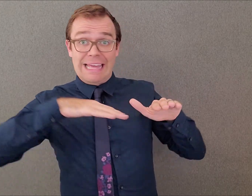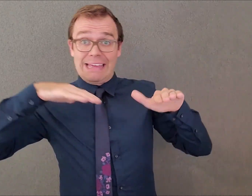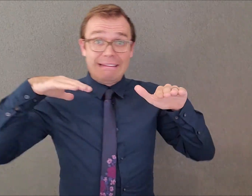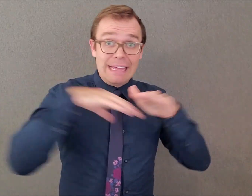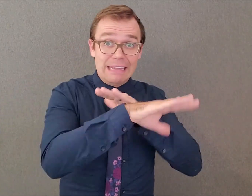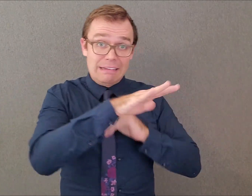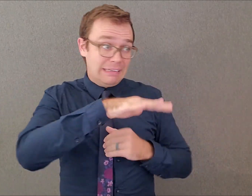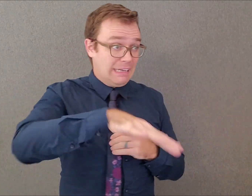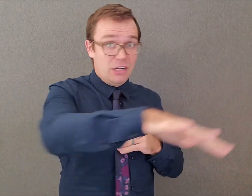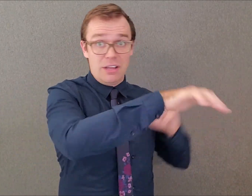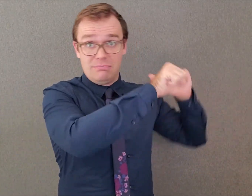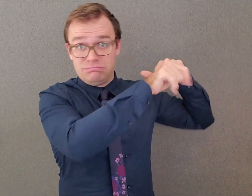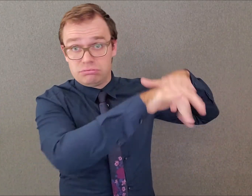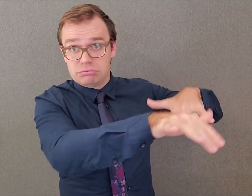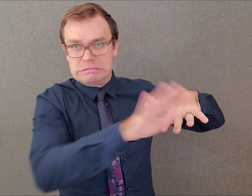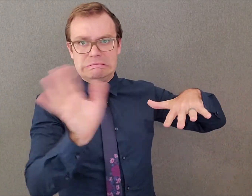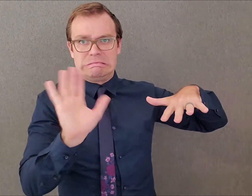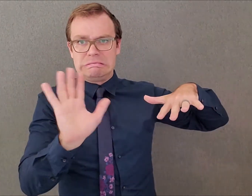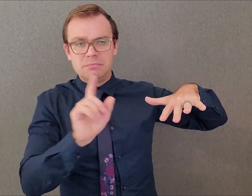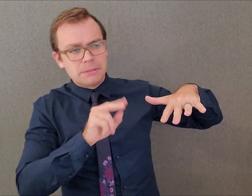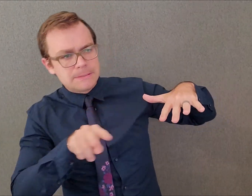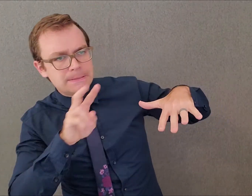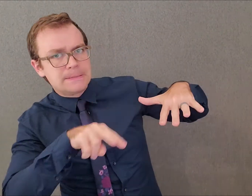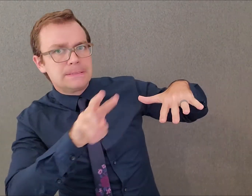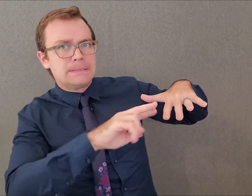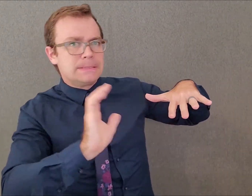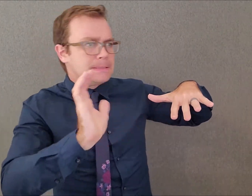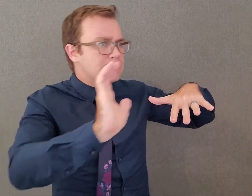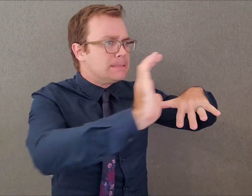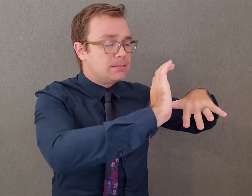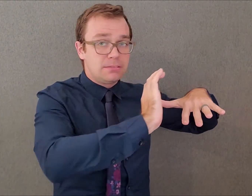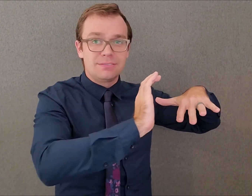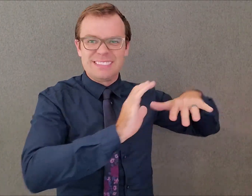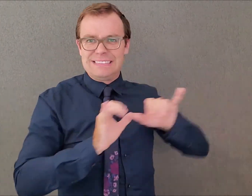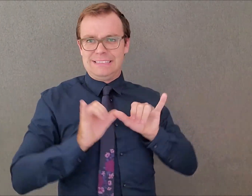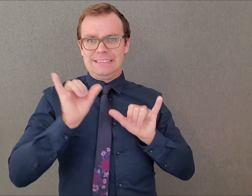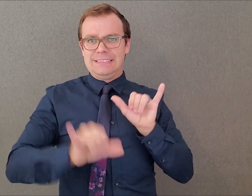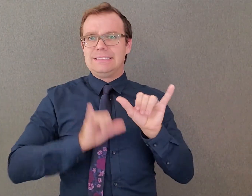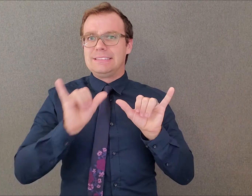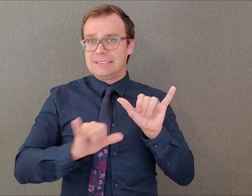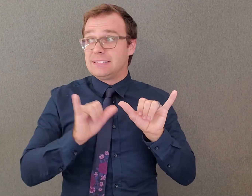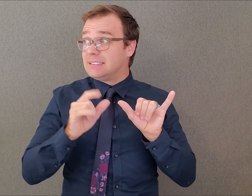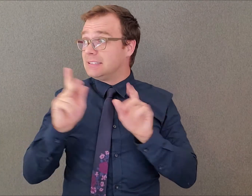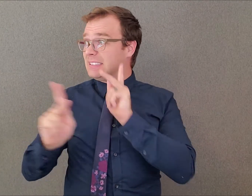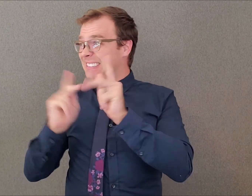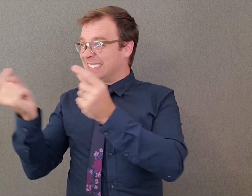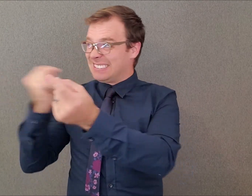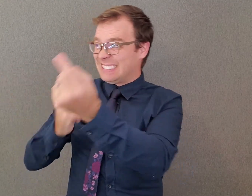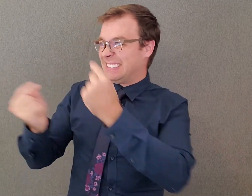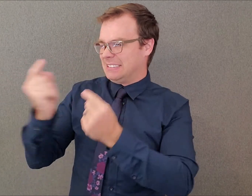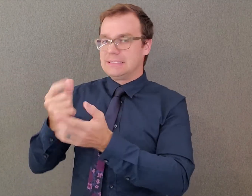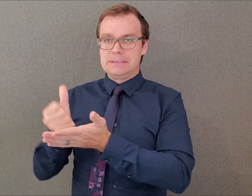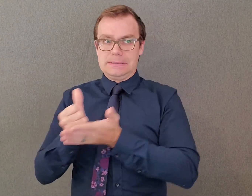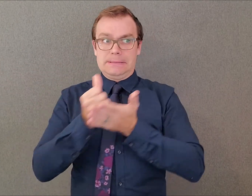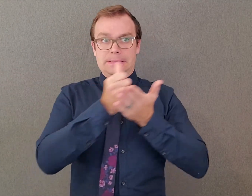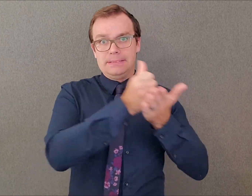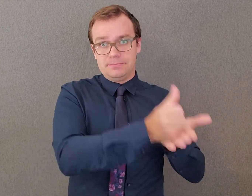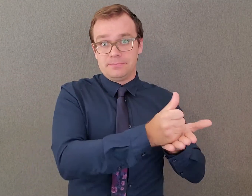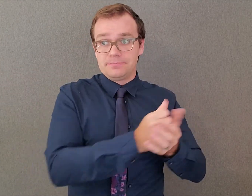without entering the slide area. Stay onsite to direct rescuers to their locations.